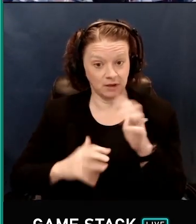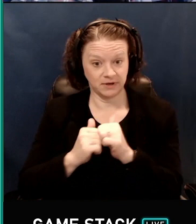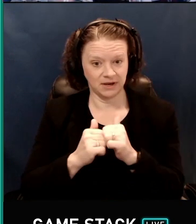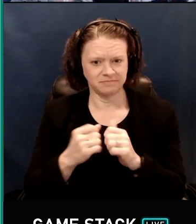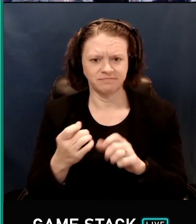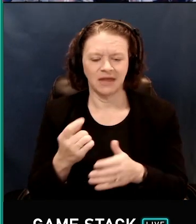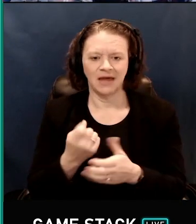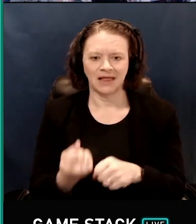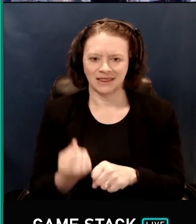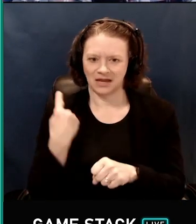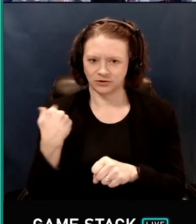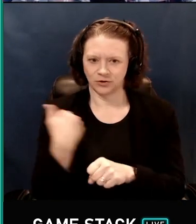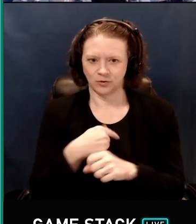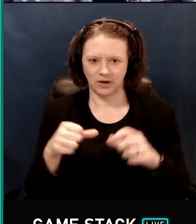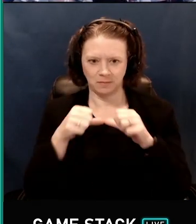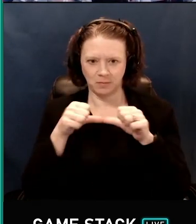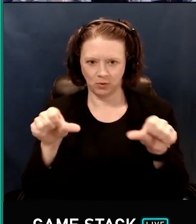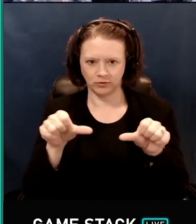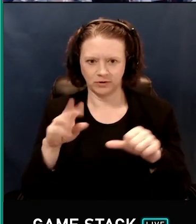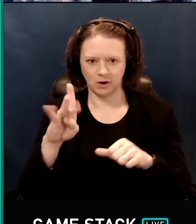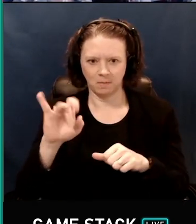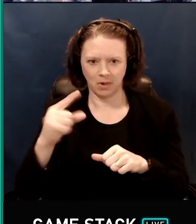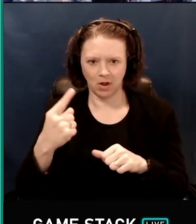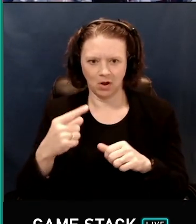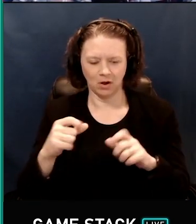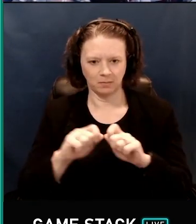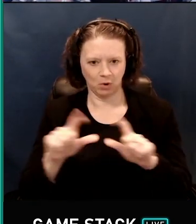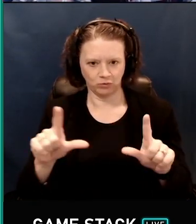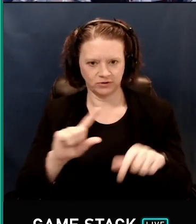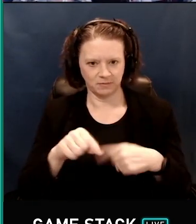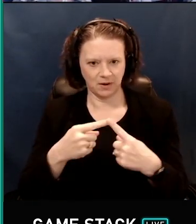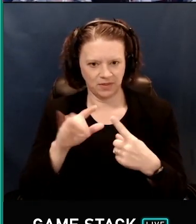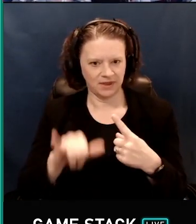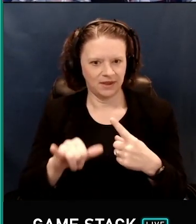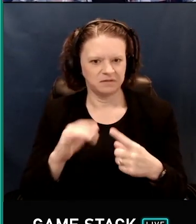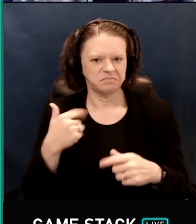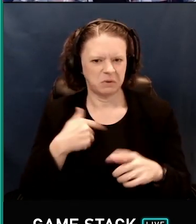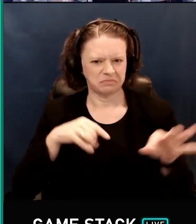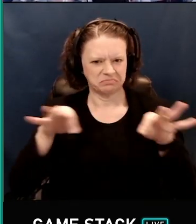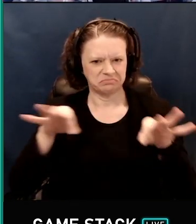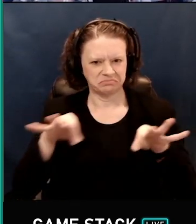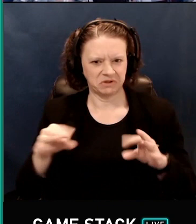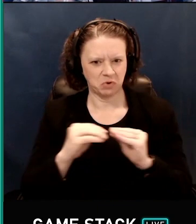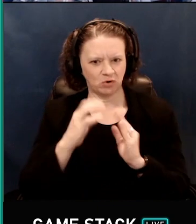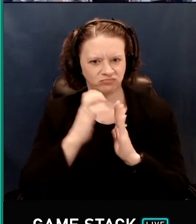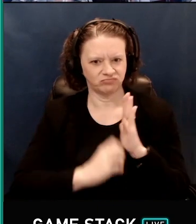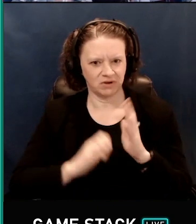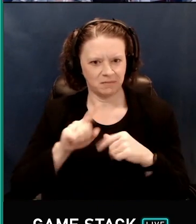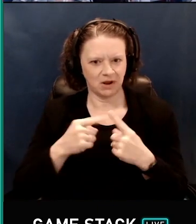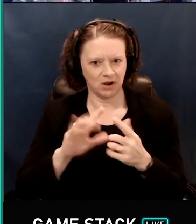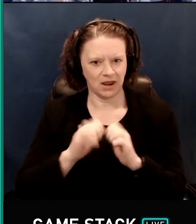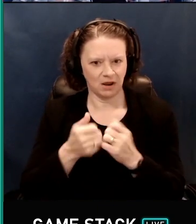it, and today we're going to give you a little bit more detail about how it works. We're going to talk about the context of the journey